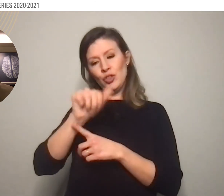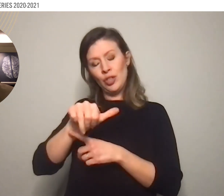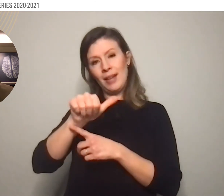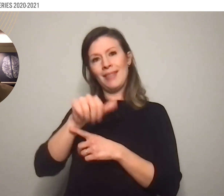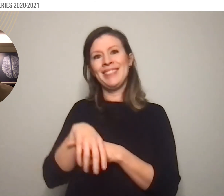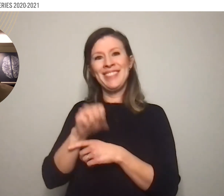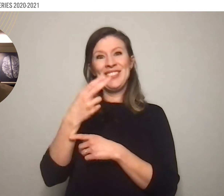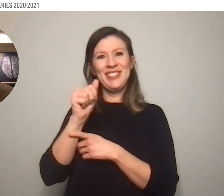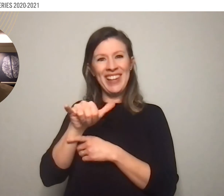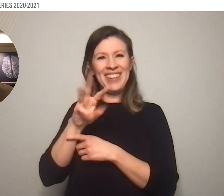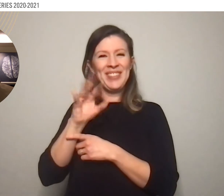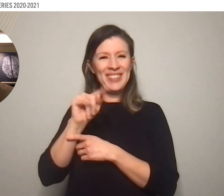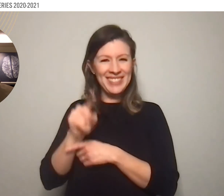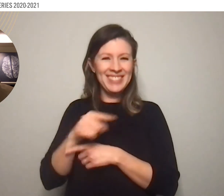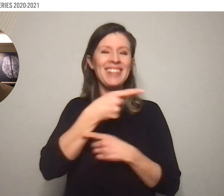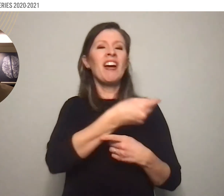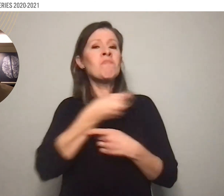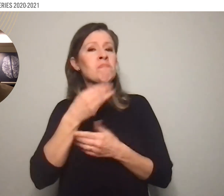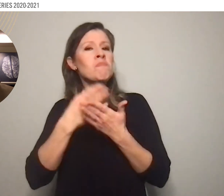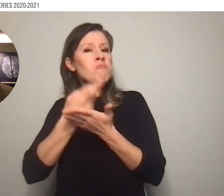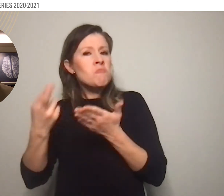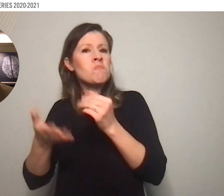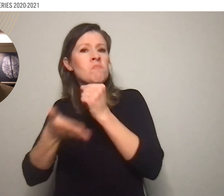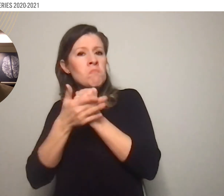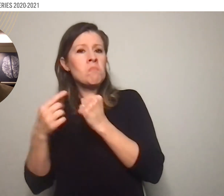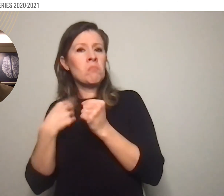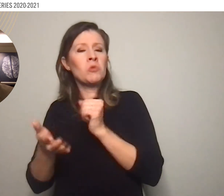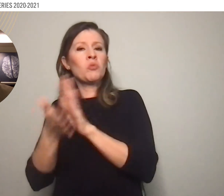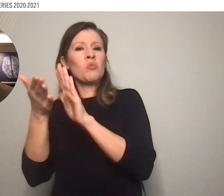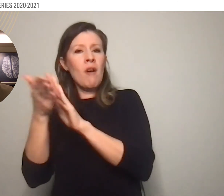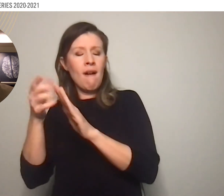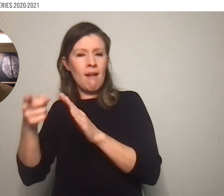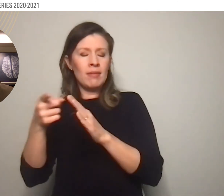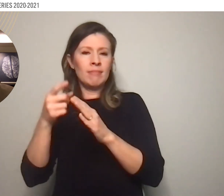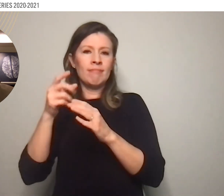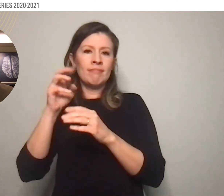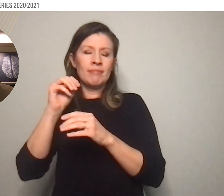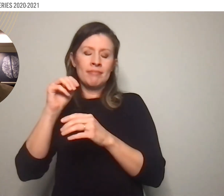resource to conduct the experiment with a resident expert Ty Constable who ran the MRI center there.